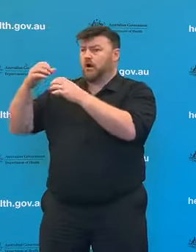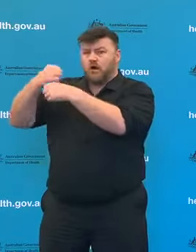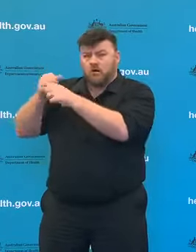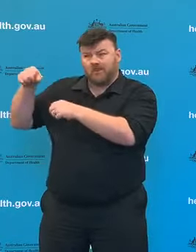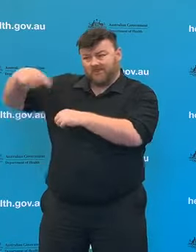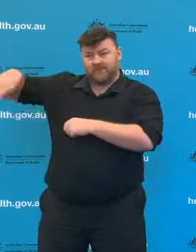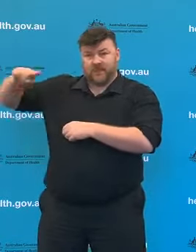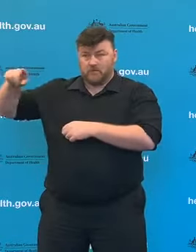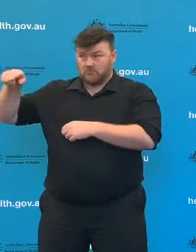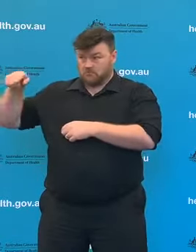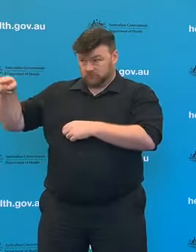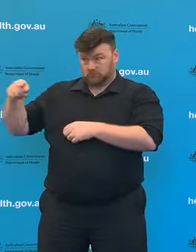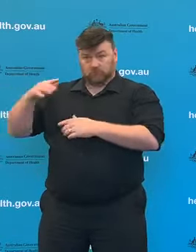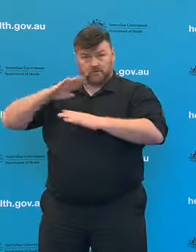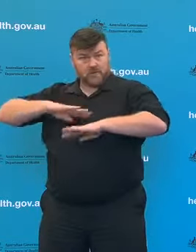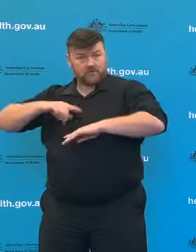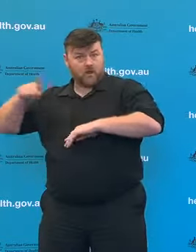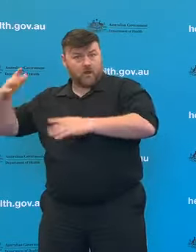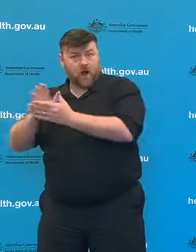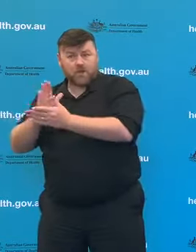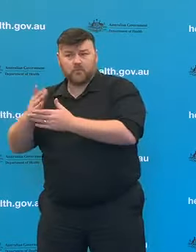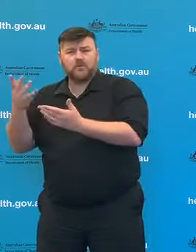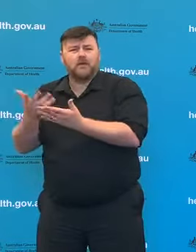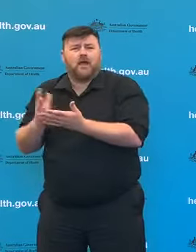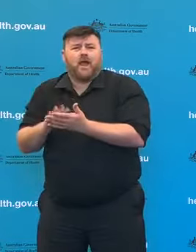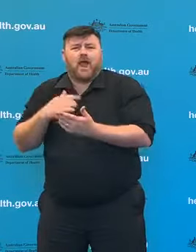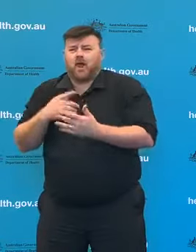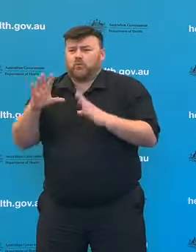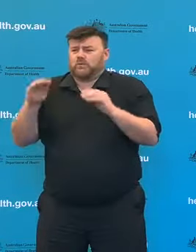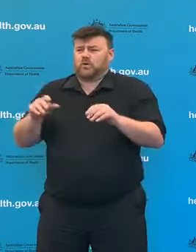not moving between facilities and increasing that infection risk?